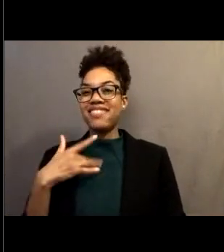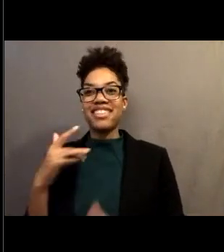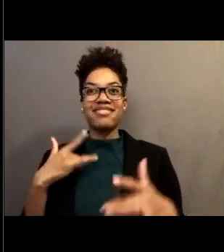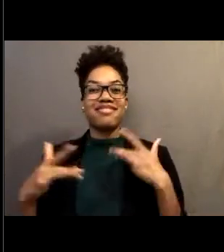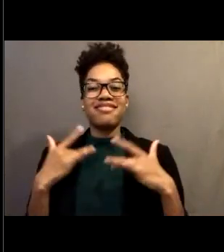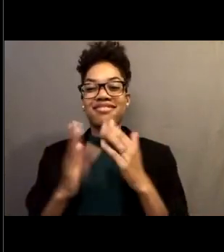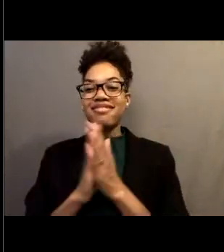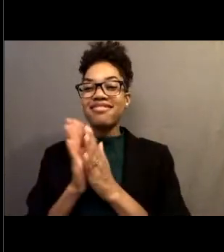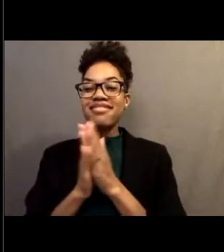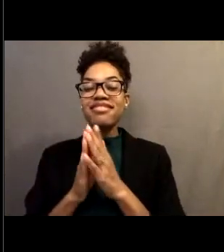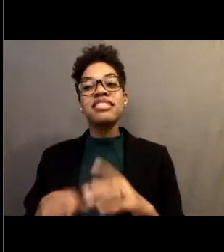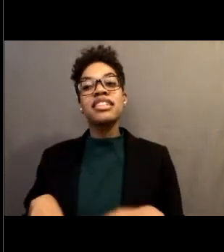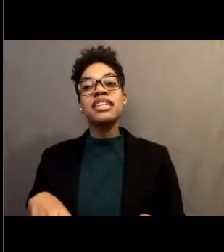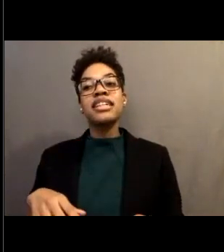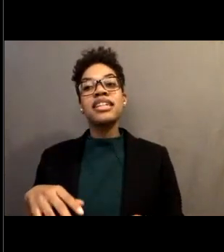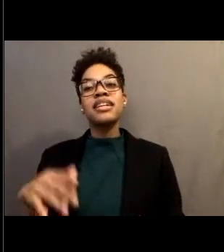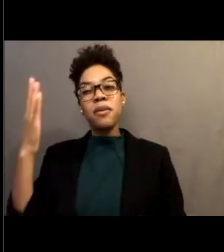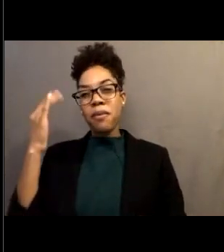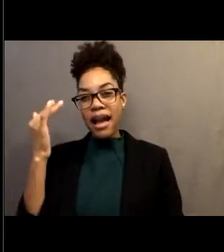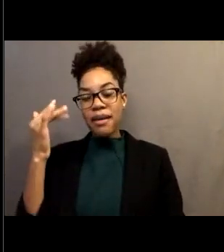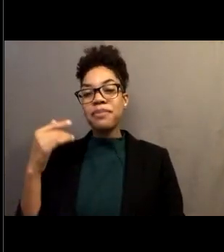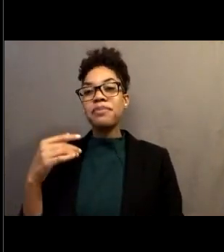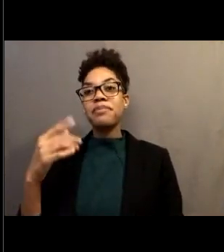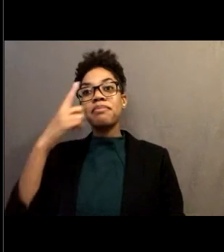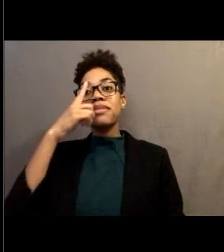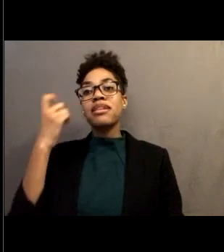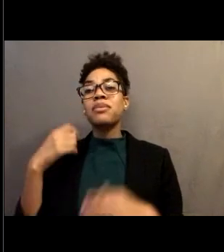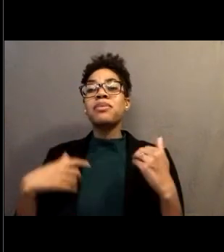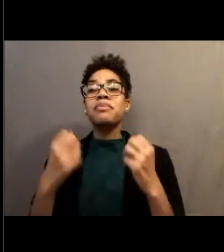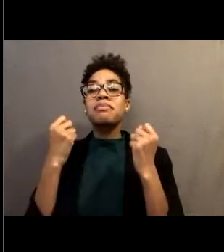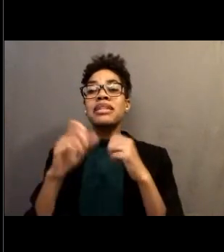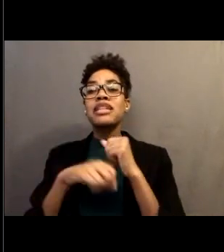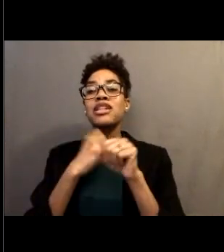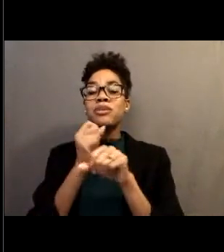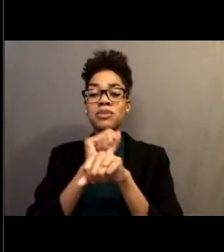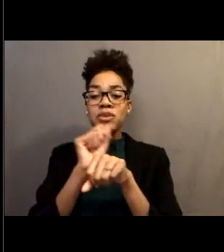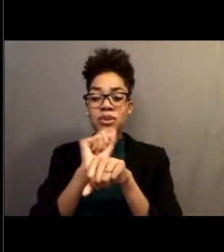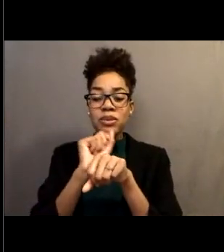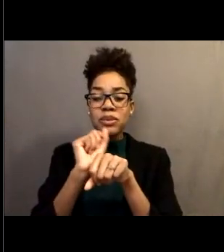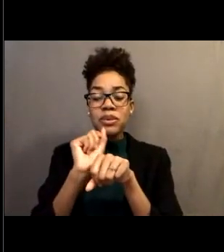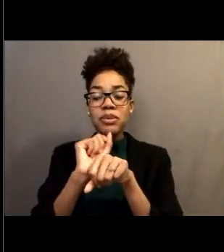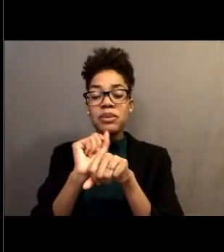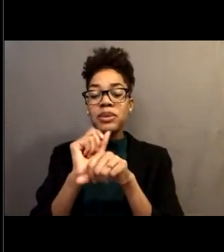I think it's because it's the combination of so many years of effort, you know, you're thinking, oh my goodness there's always a chance